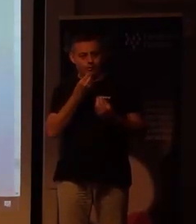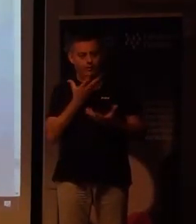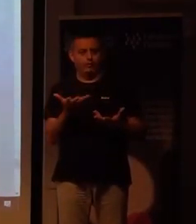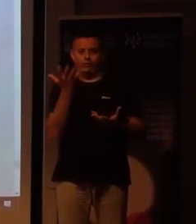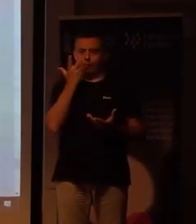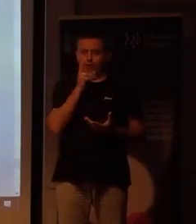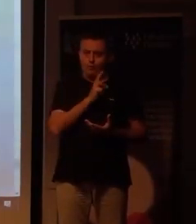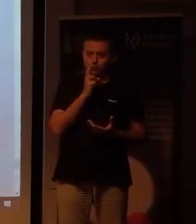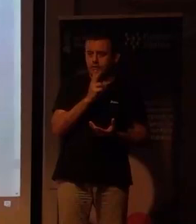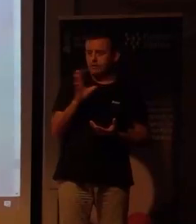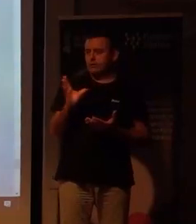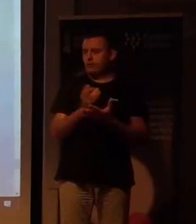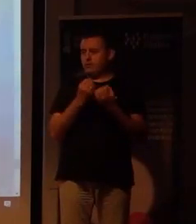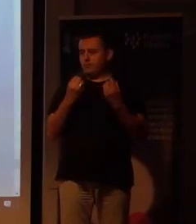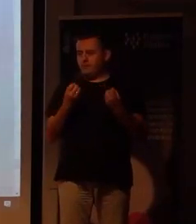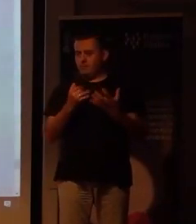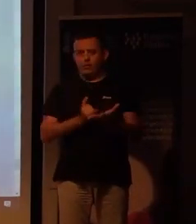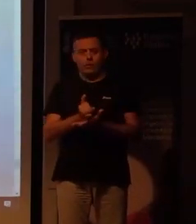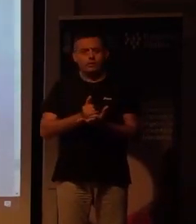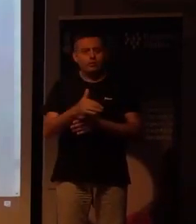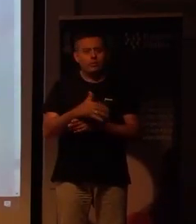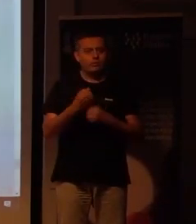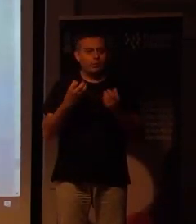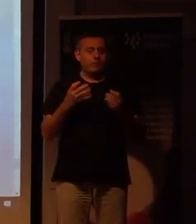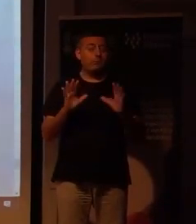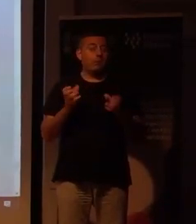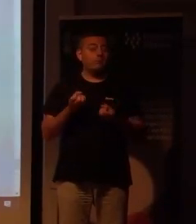I know that urban gardens are not a panacea, we know that.